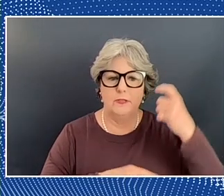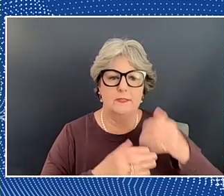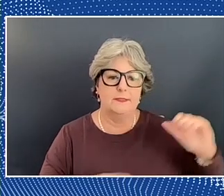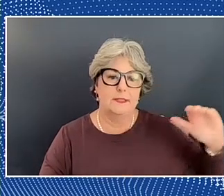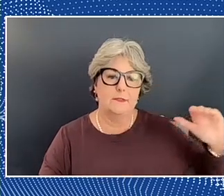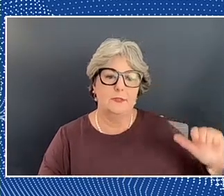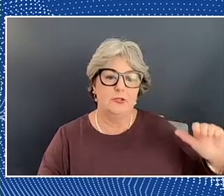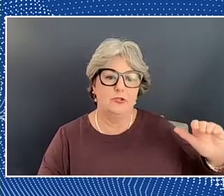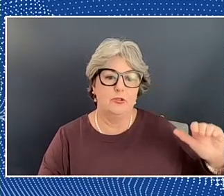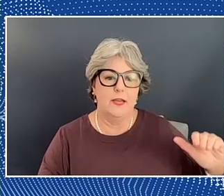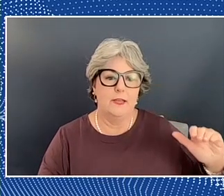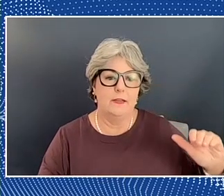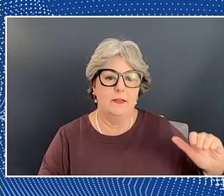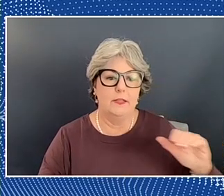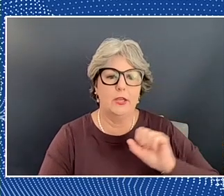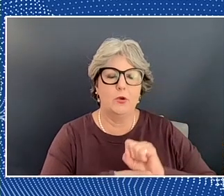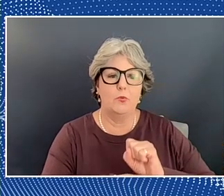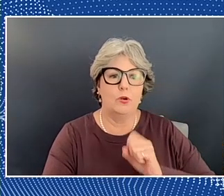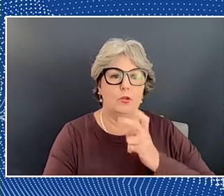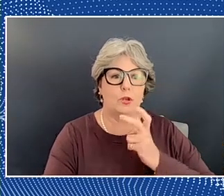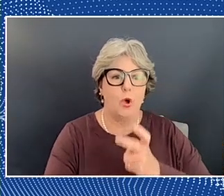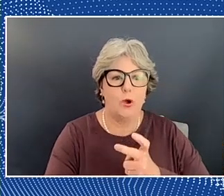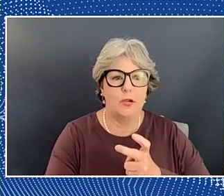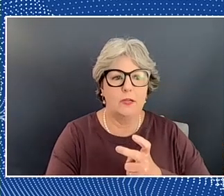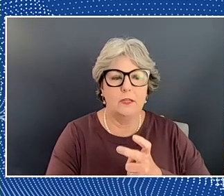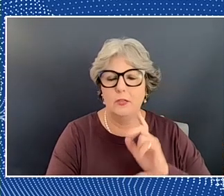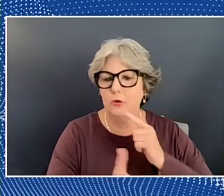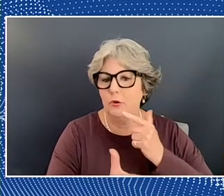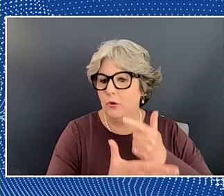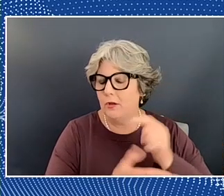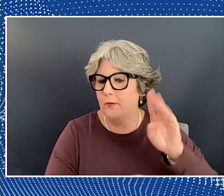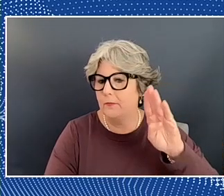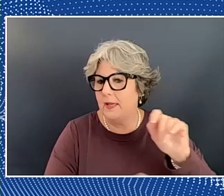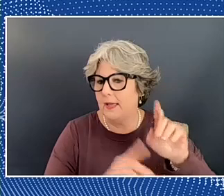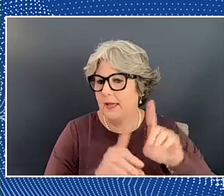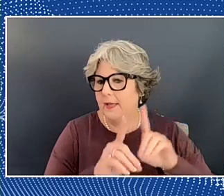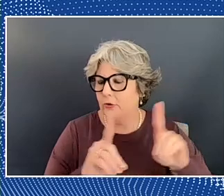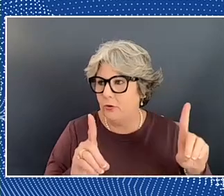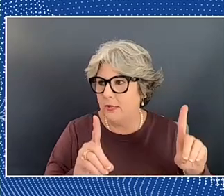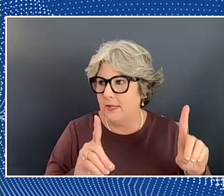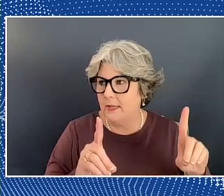He worked hard, graduated with a bachelor's degree and the bachelor's